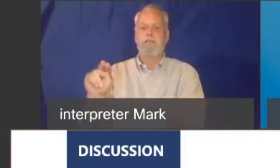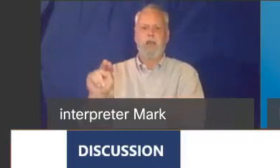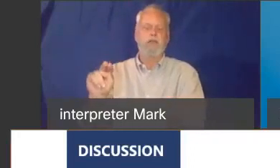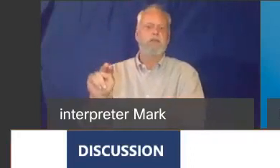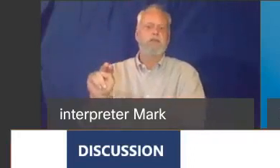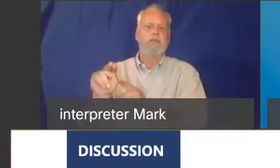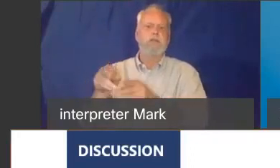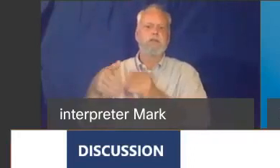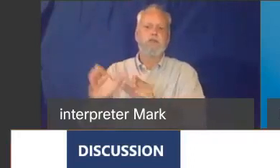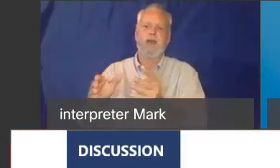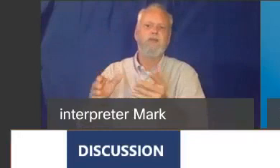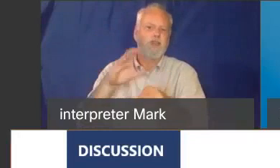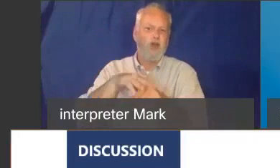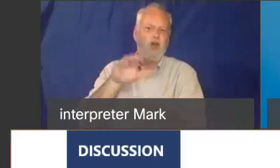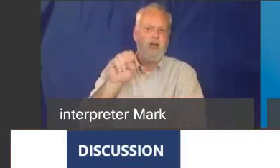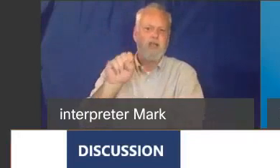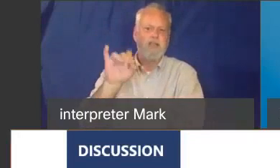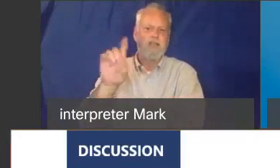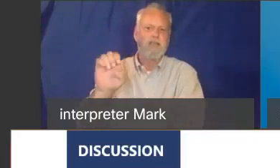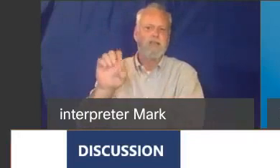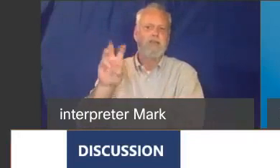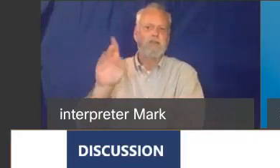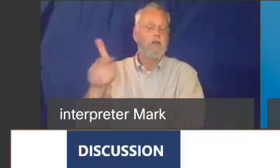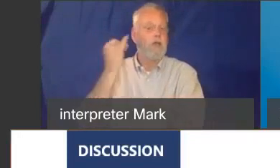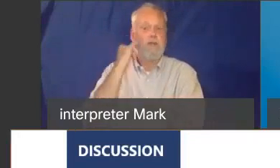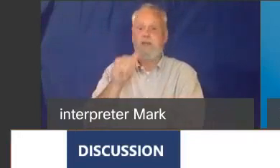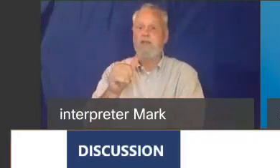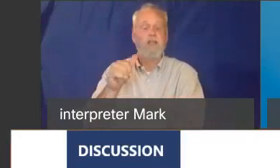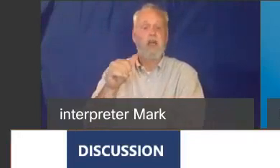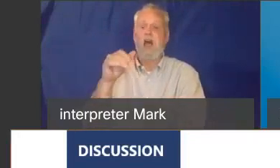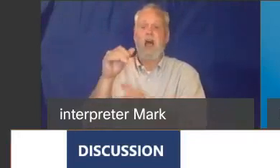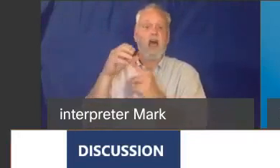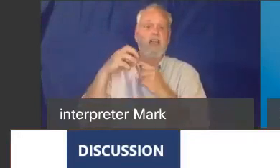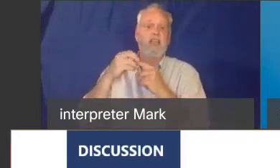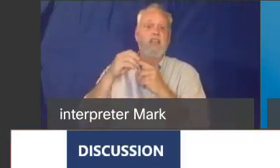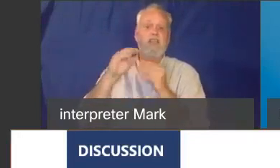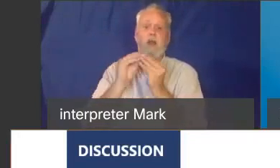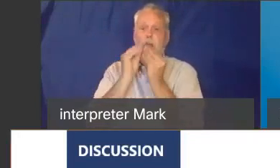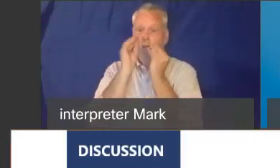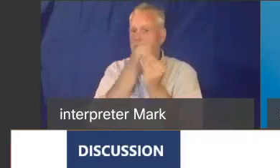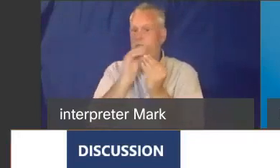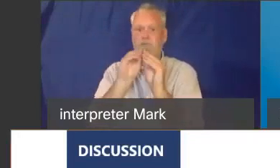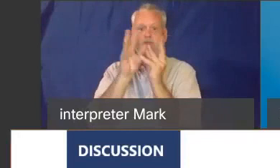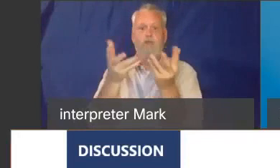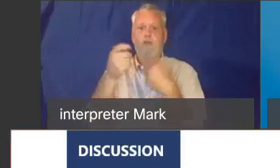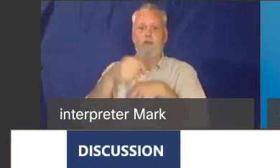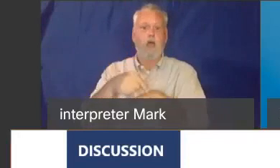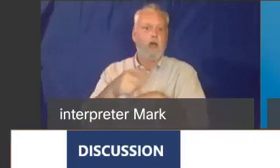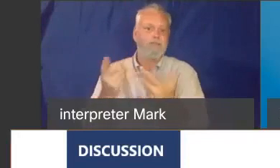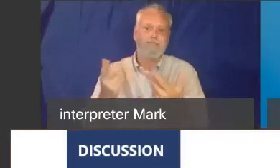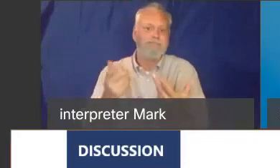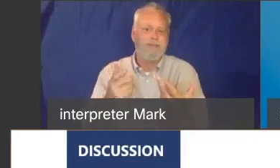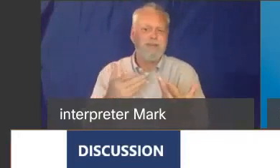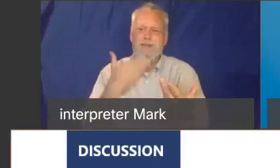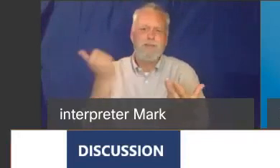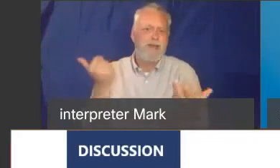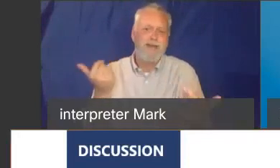If it's not cherry blossom or high tourist season, it's pretty usable, but when that's not where it is 1 of those situations, it's going to be pretty tight. So.